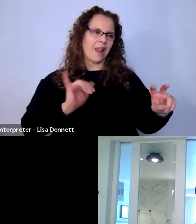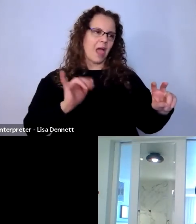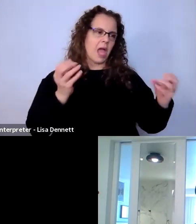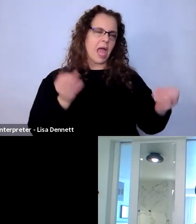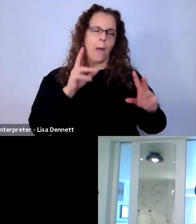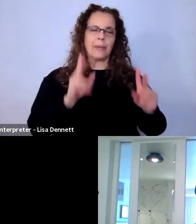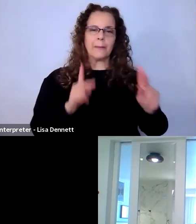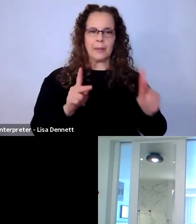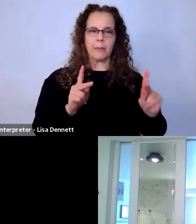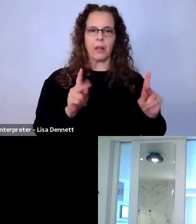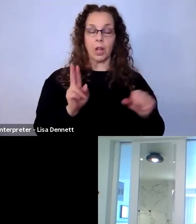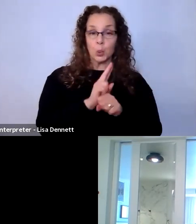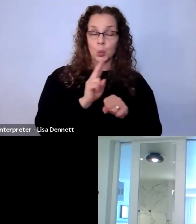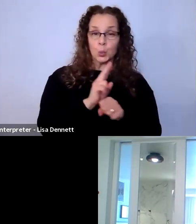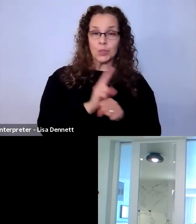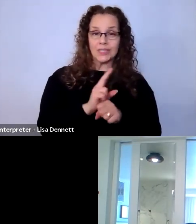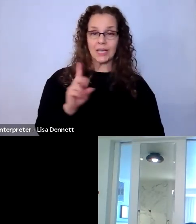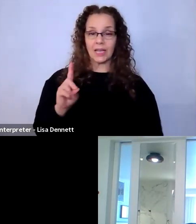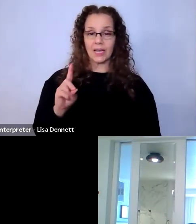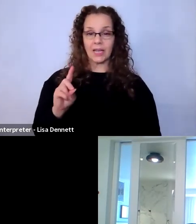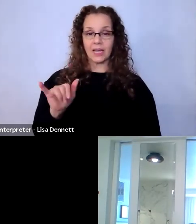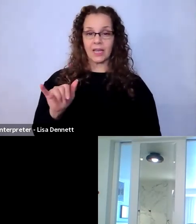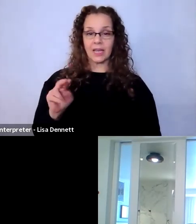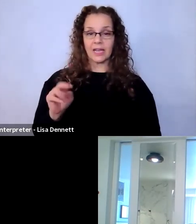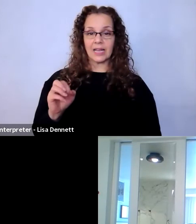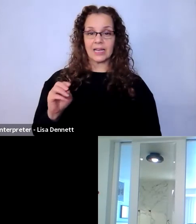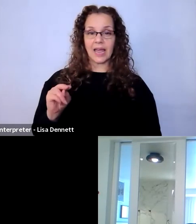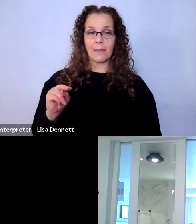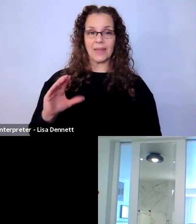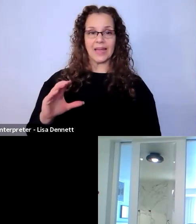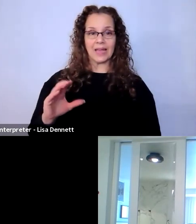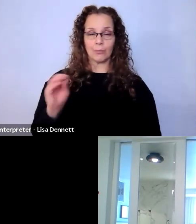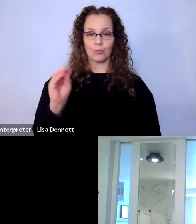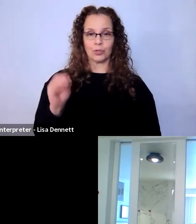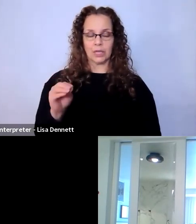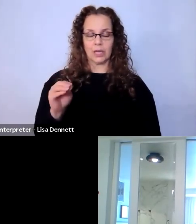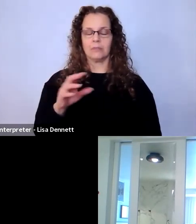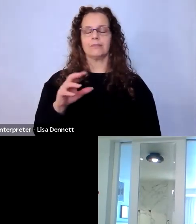dynamic type we meet since to learn that it was closer to 30% on our ios APP.